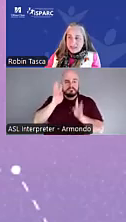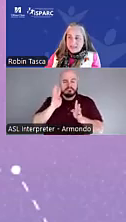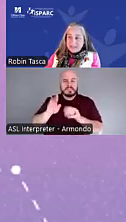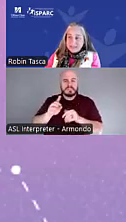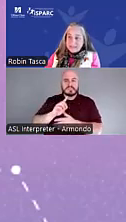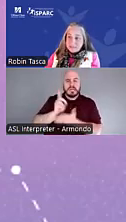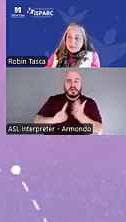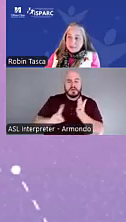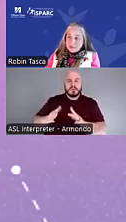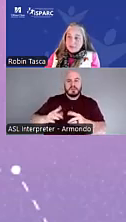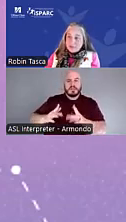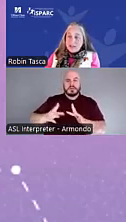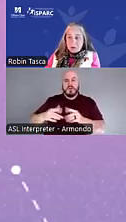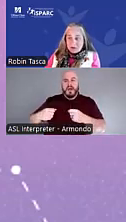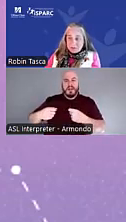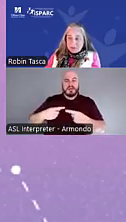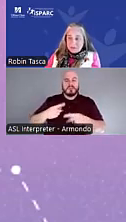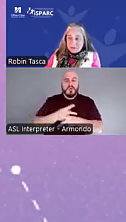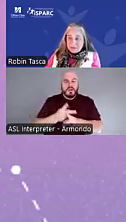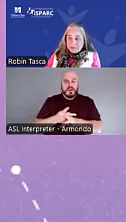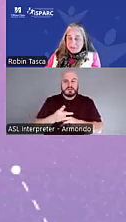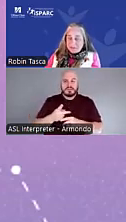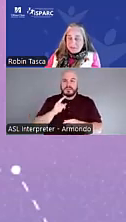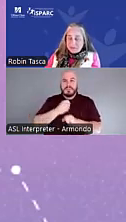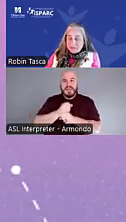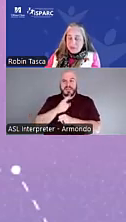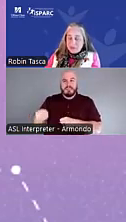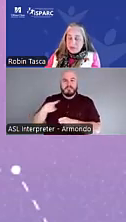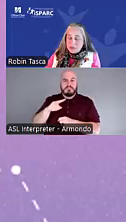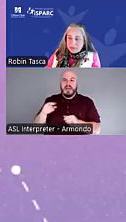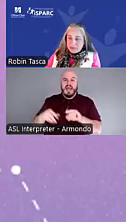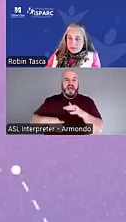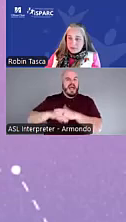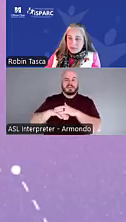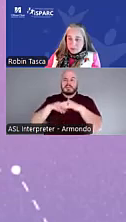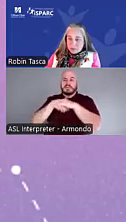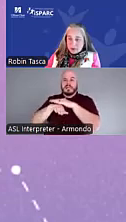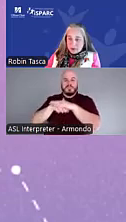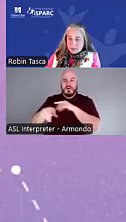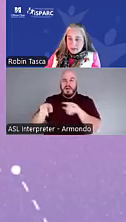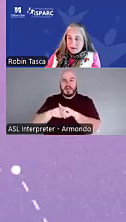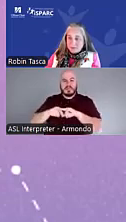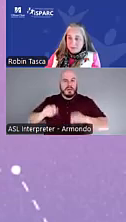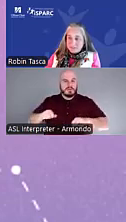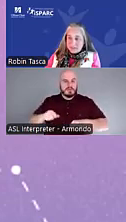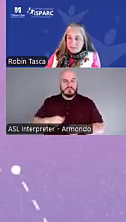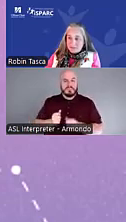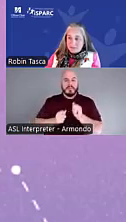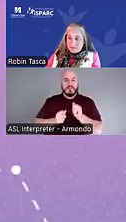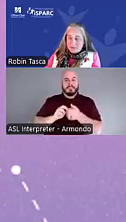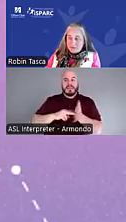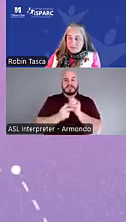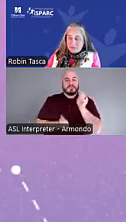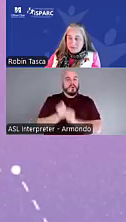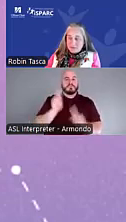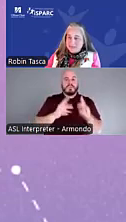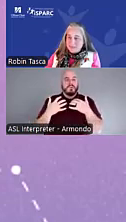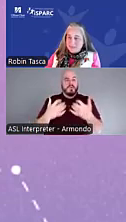to be as accessible as possible for everybody to be able to enjoy them. Today, I'm going to be focusing on some